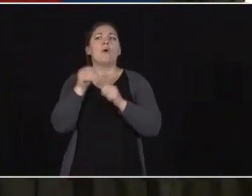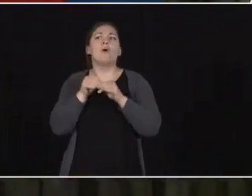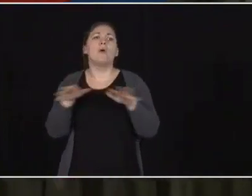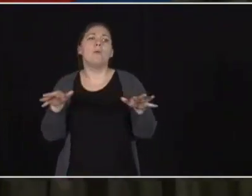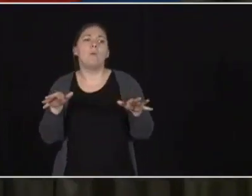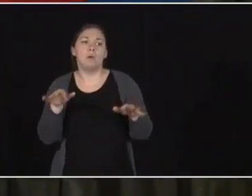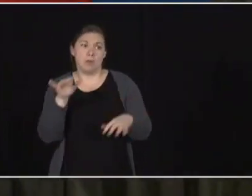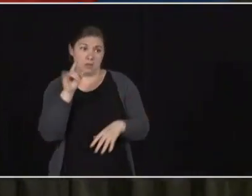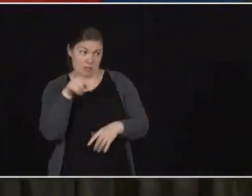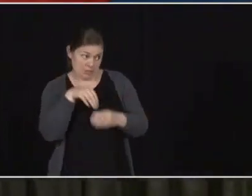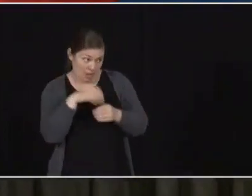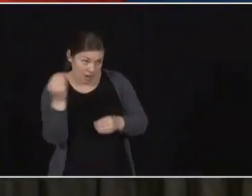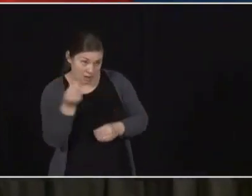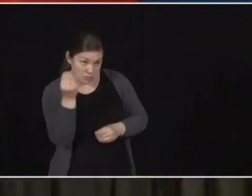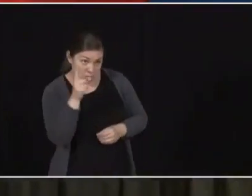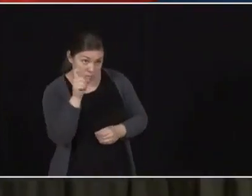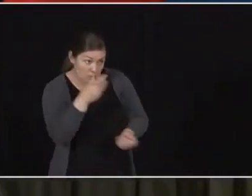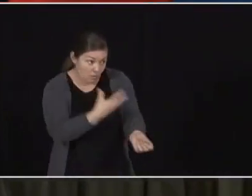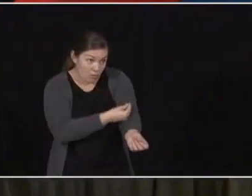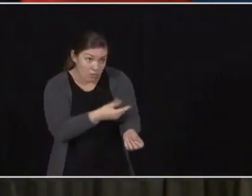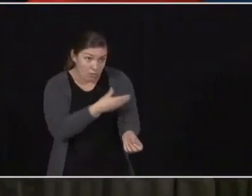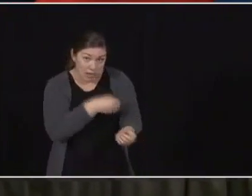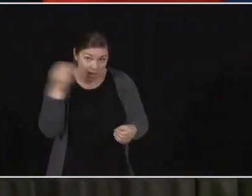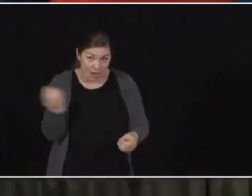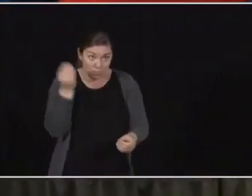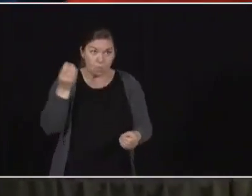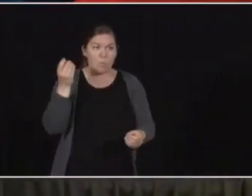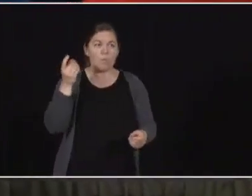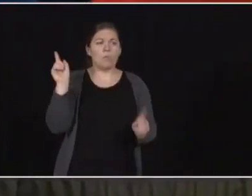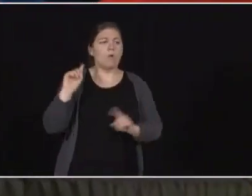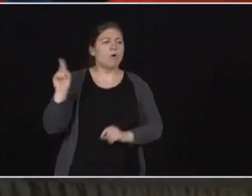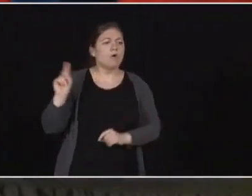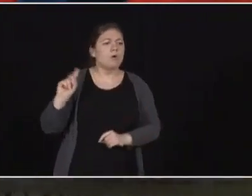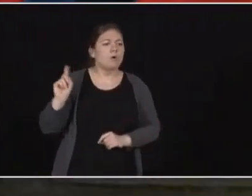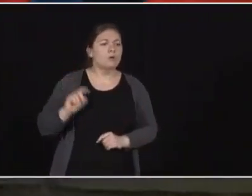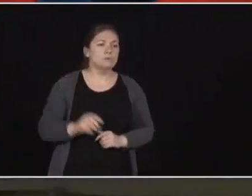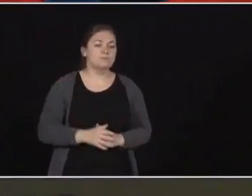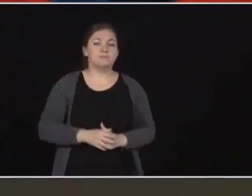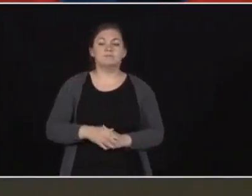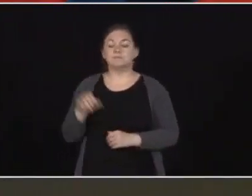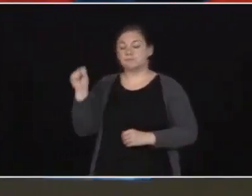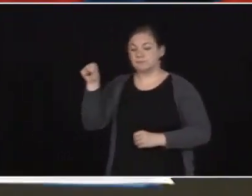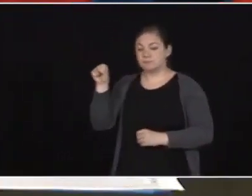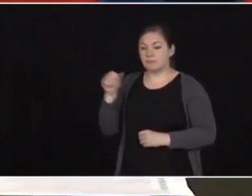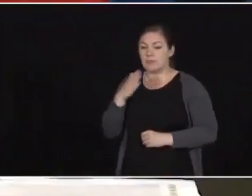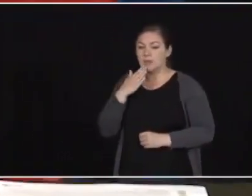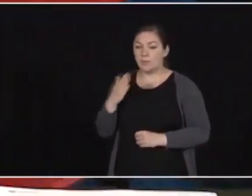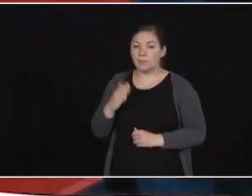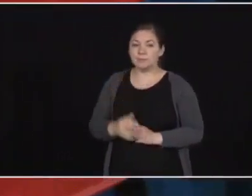You're saying is being used at a population level right now to understand the disease. Are there any particular areas in Ontario can you